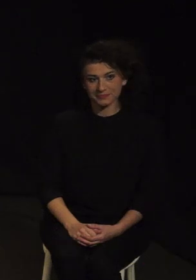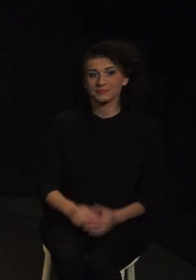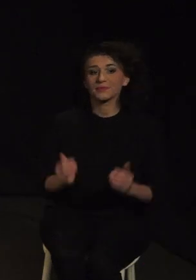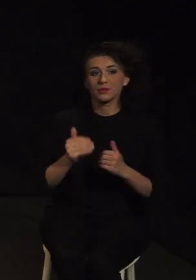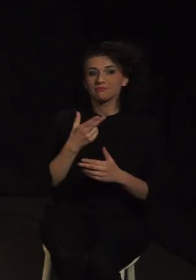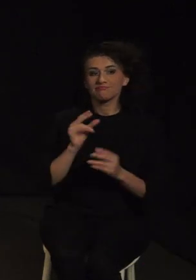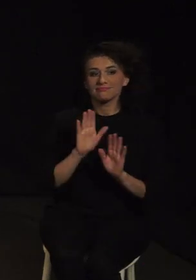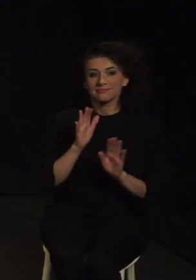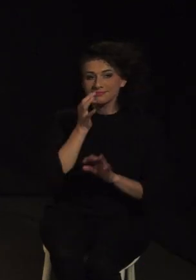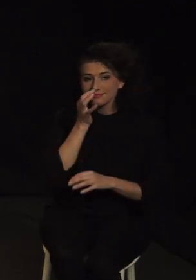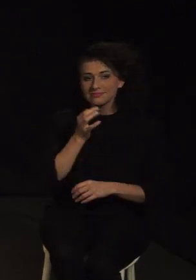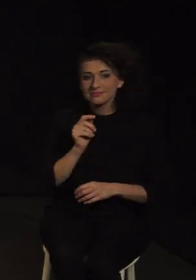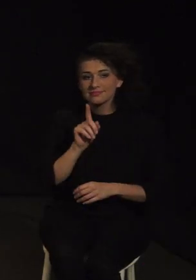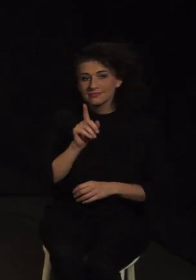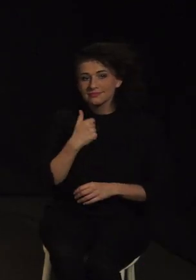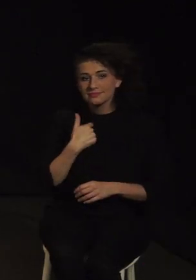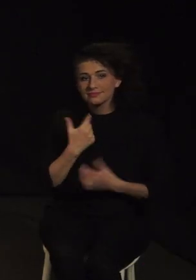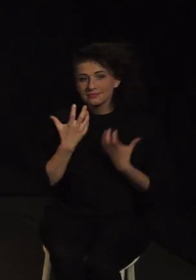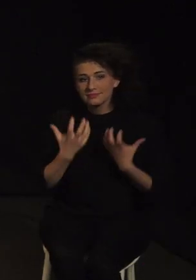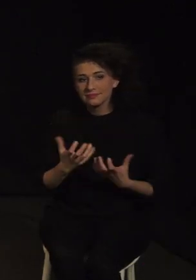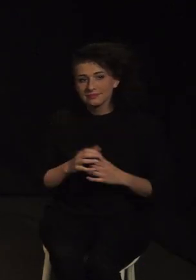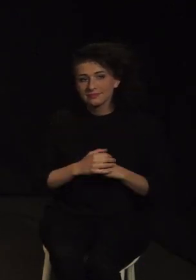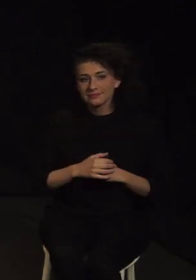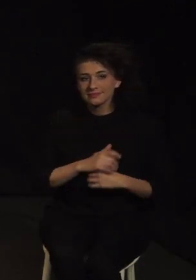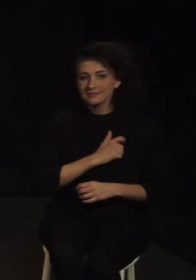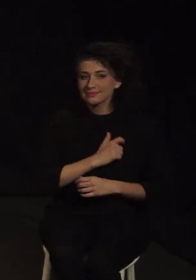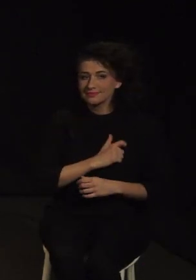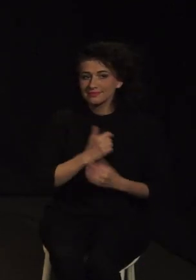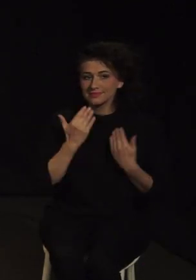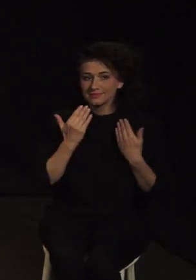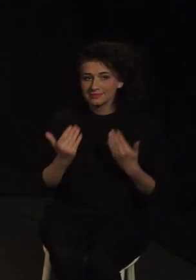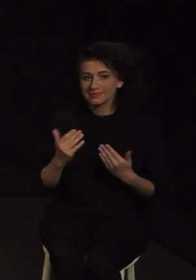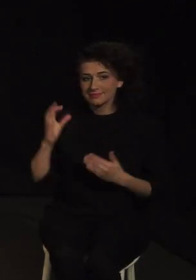I would like to thank you most sincerely,